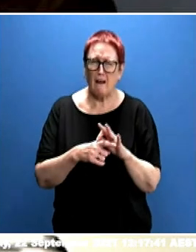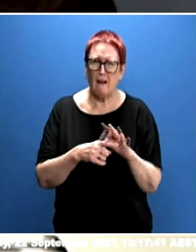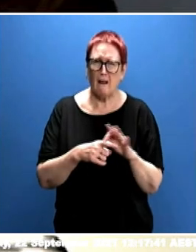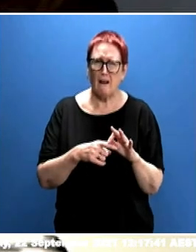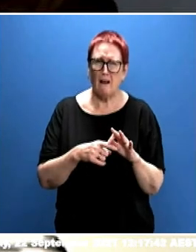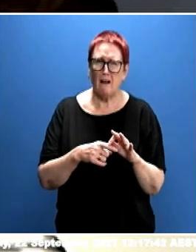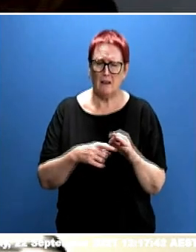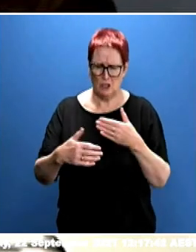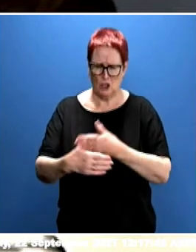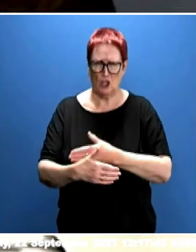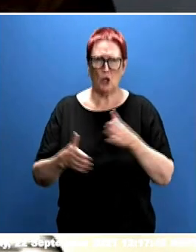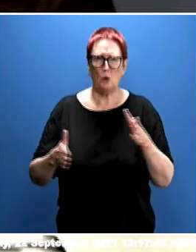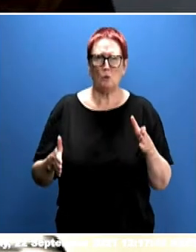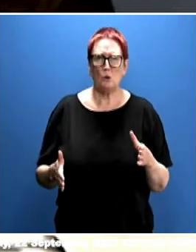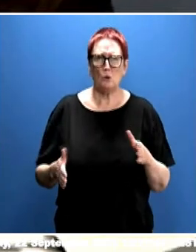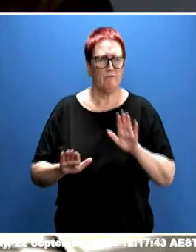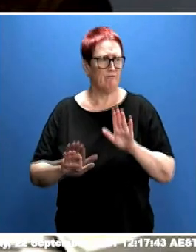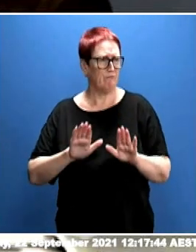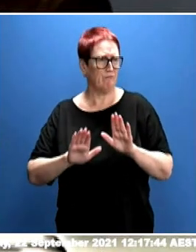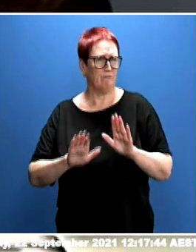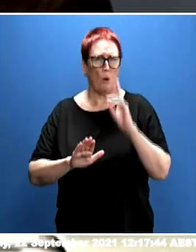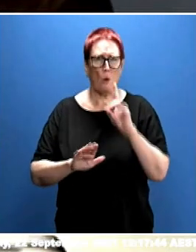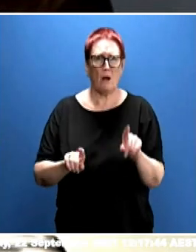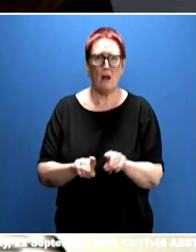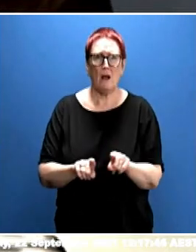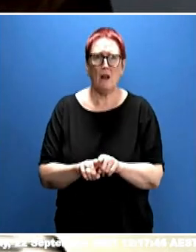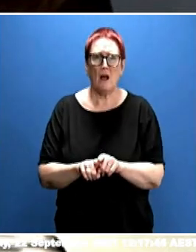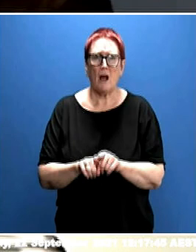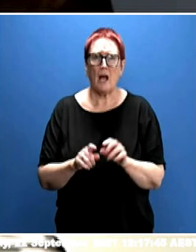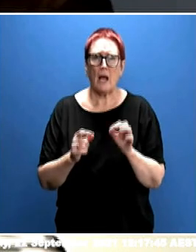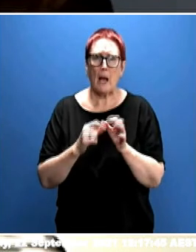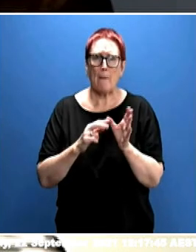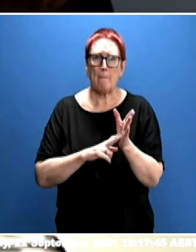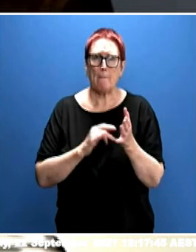The room setting was similar to that of the juvenile detention centre,